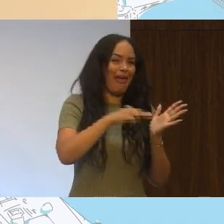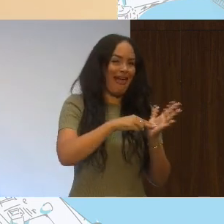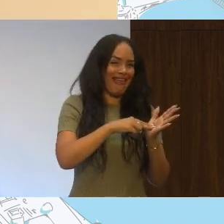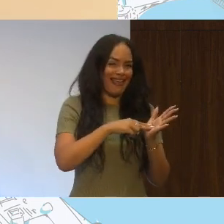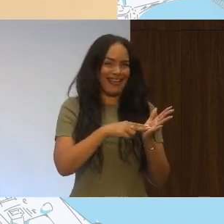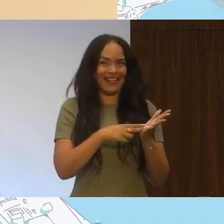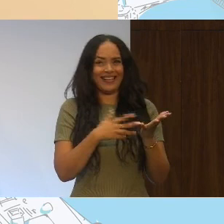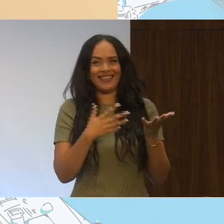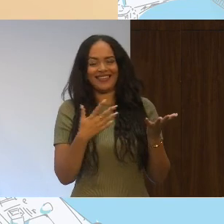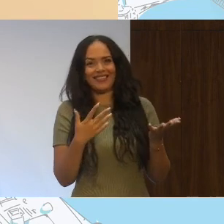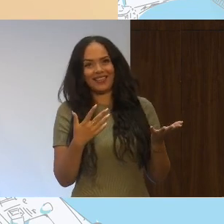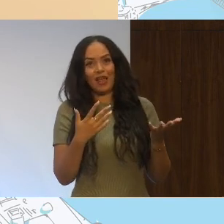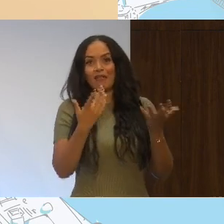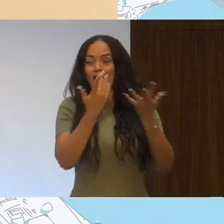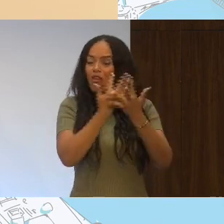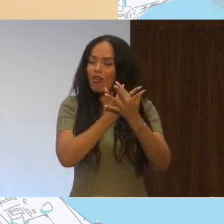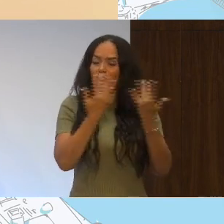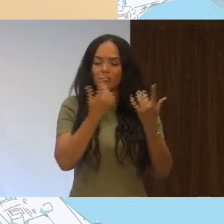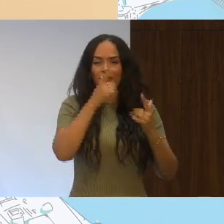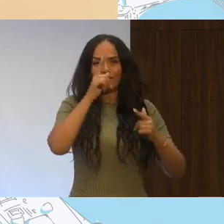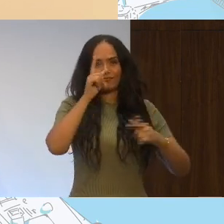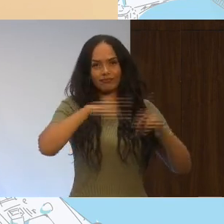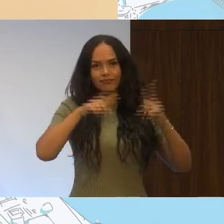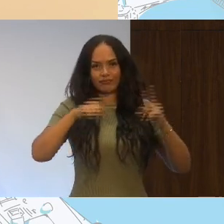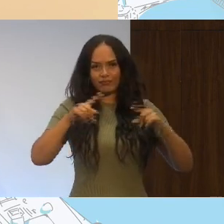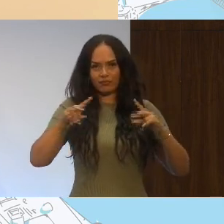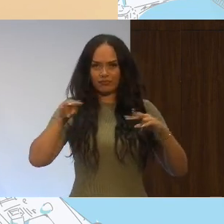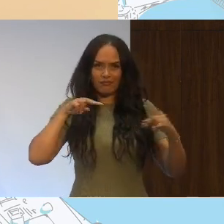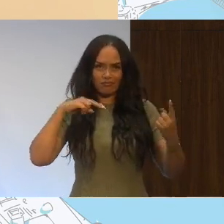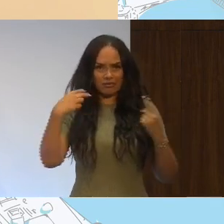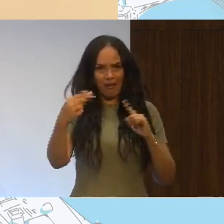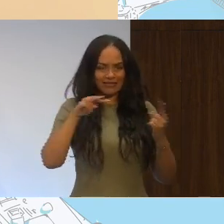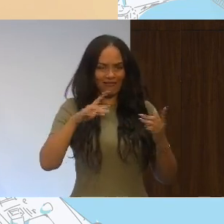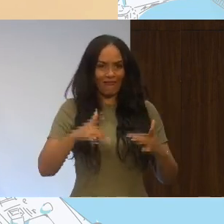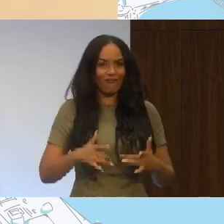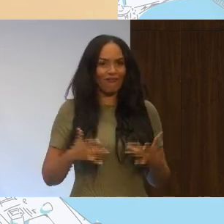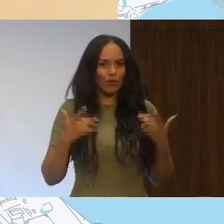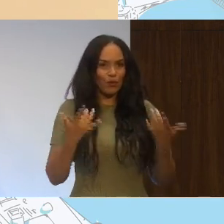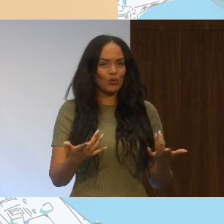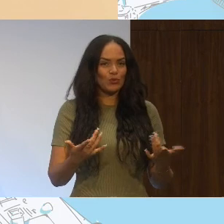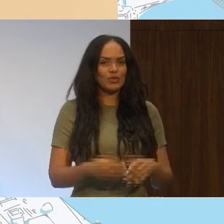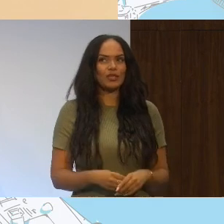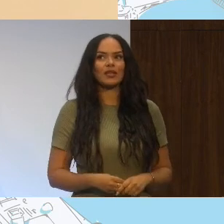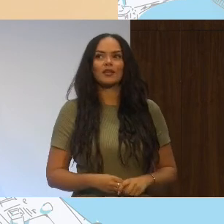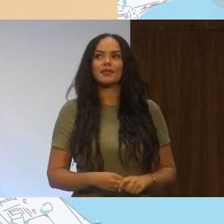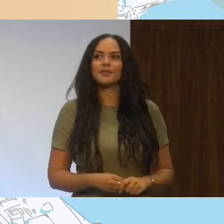And there are many voices in the room with views. I think that, you know,